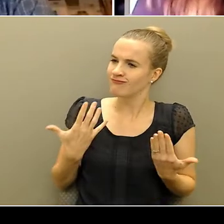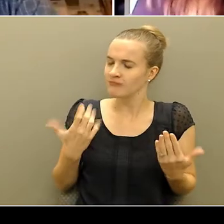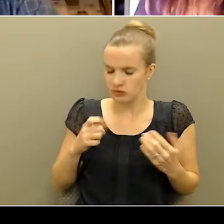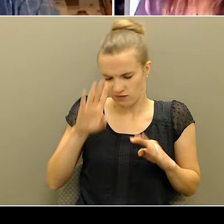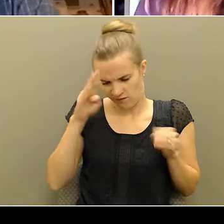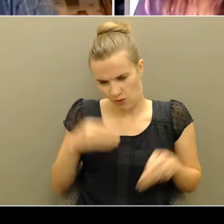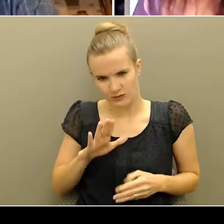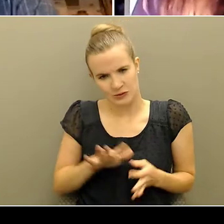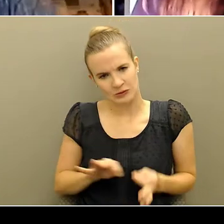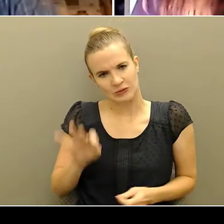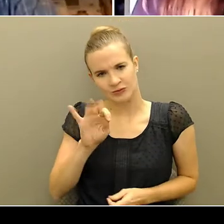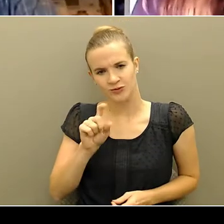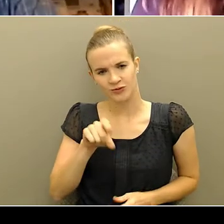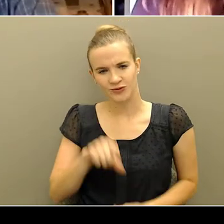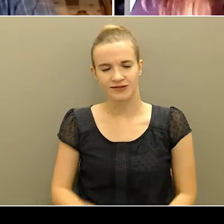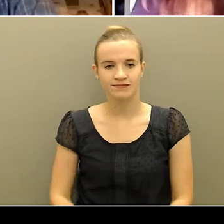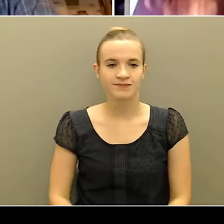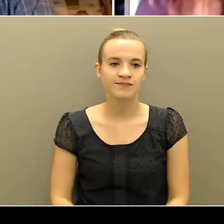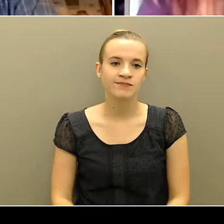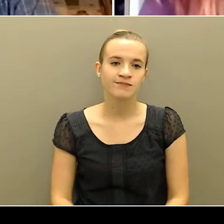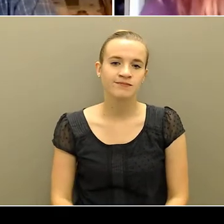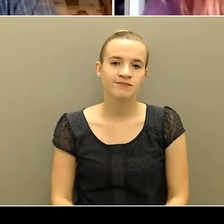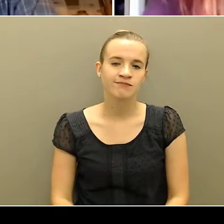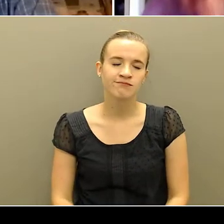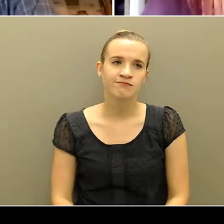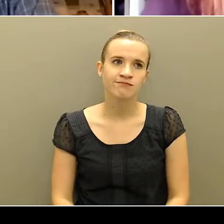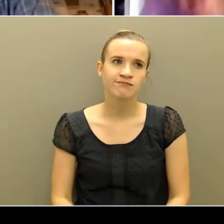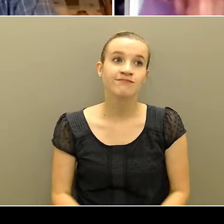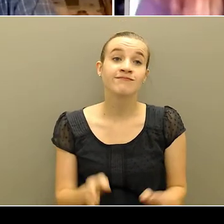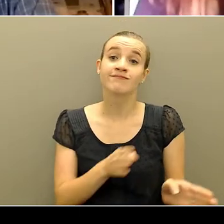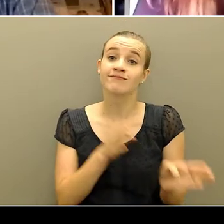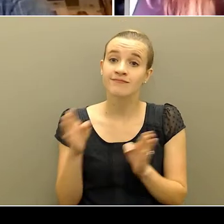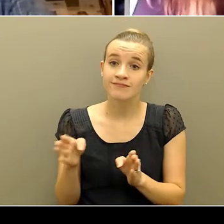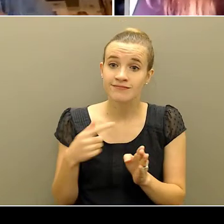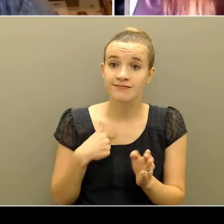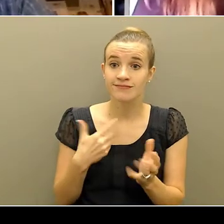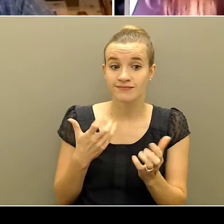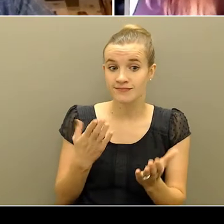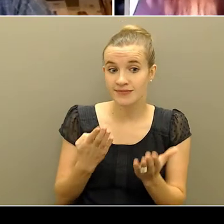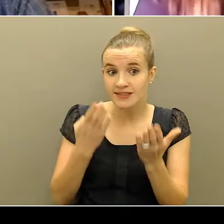well, for people who you know, never really, they don't really necessarily